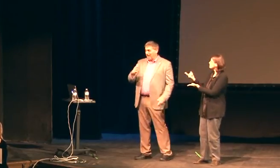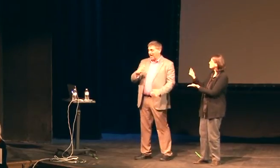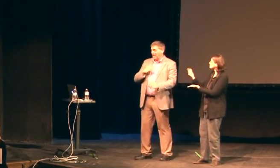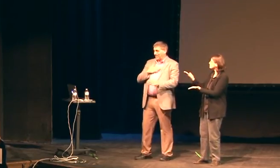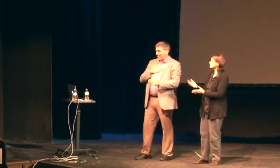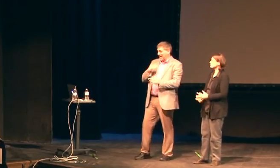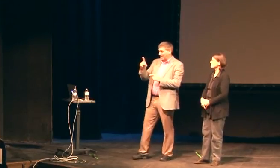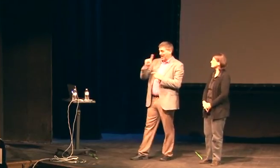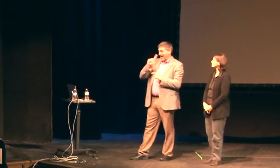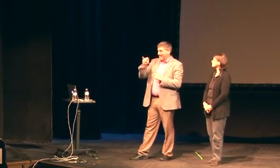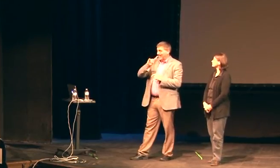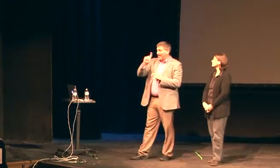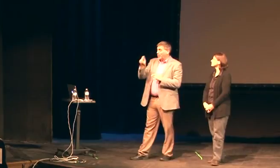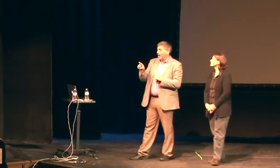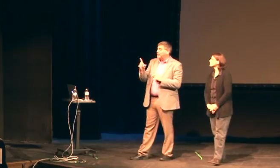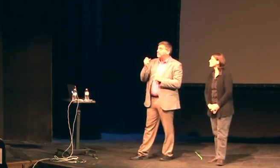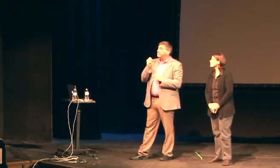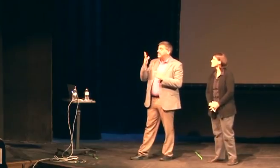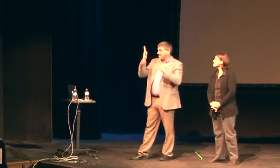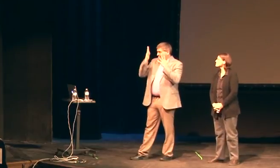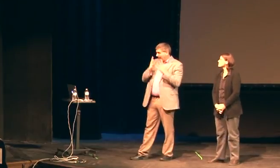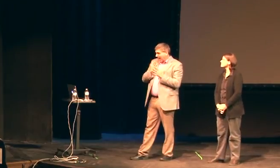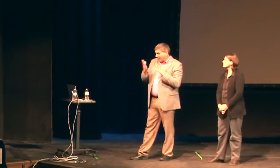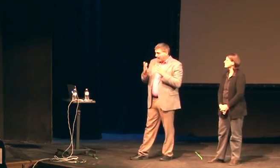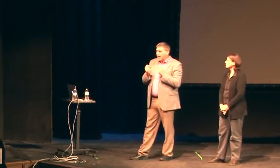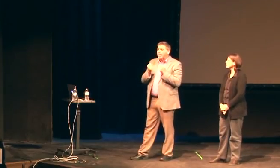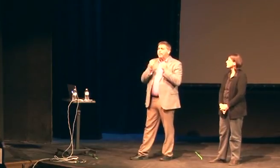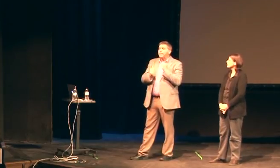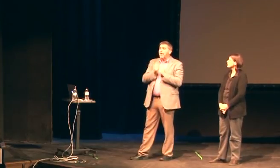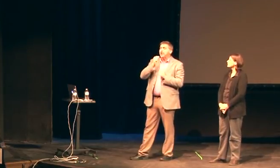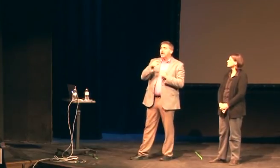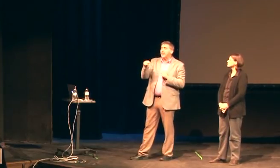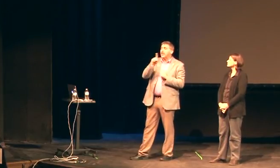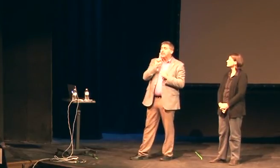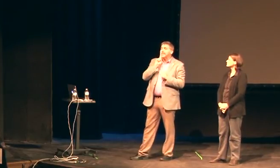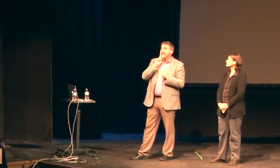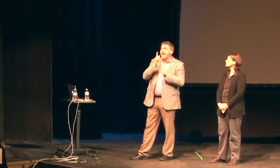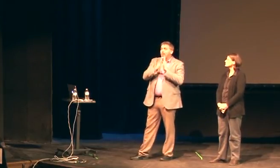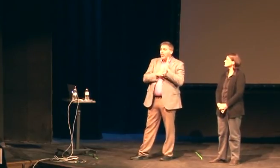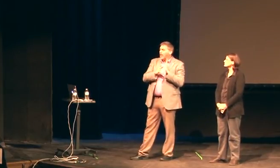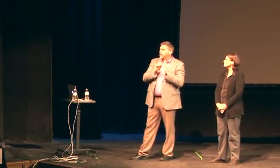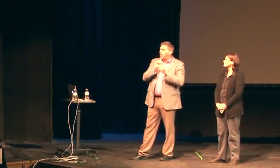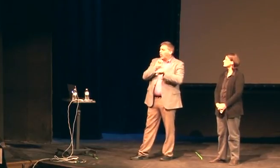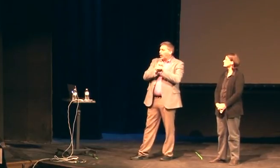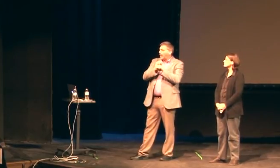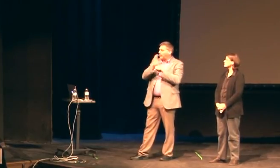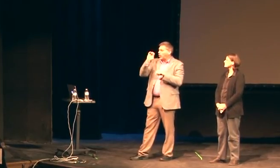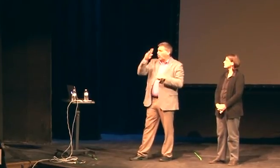list of Deaf lawyers. >>CHRIS WAGNER: A lot of the Deaf